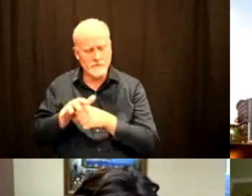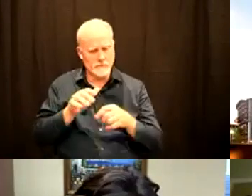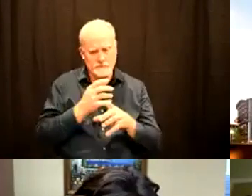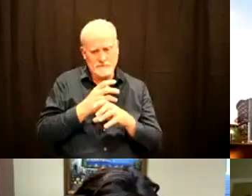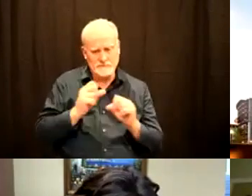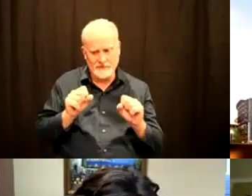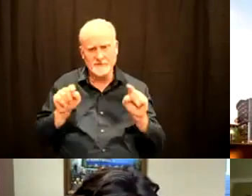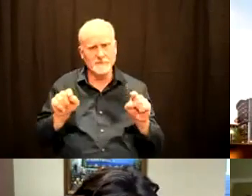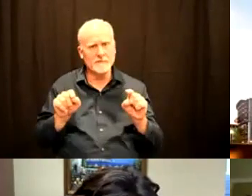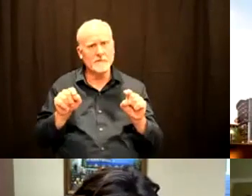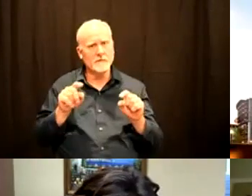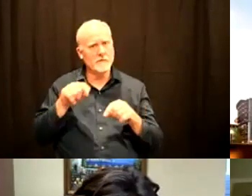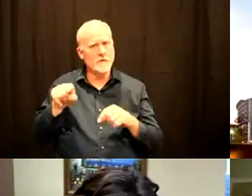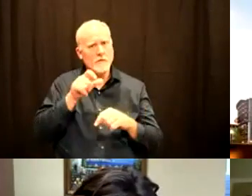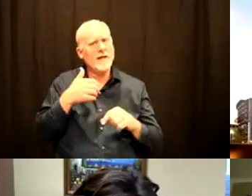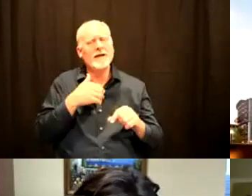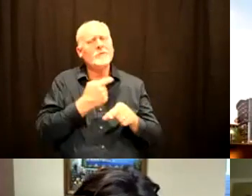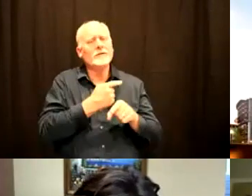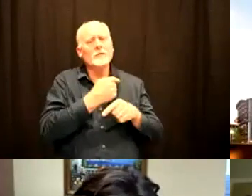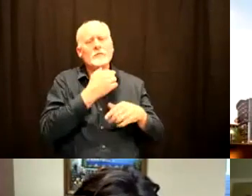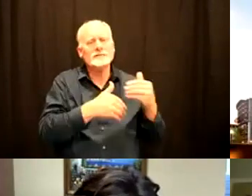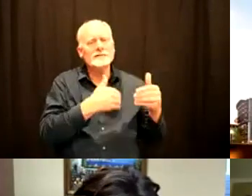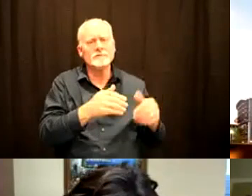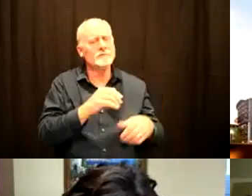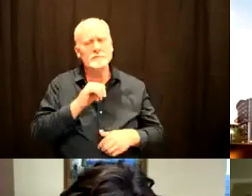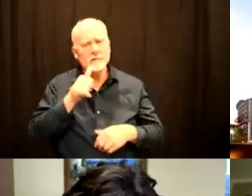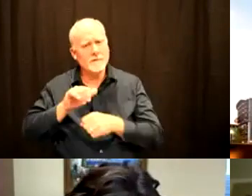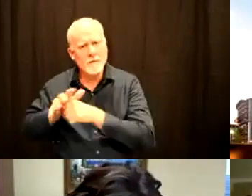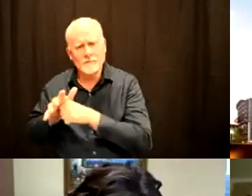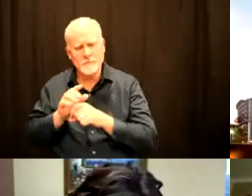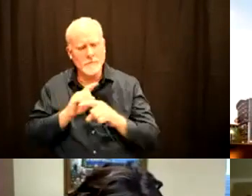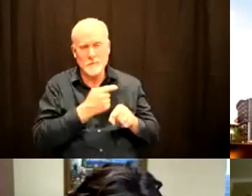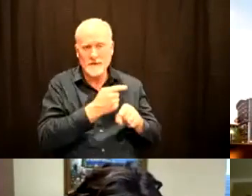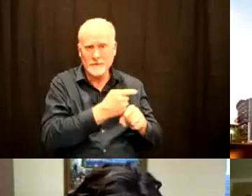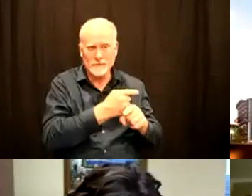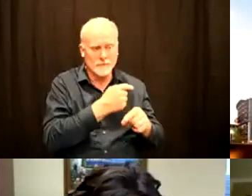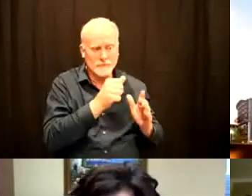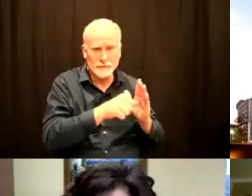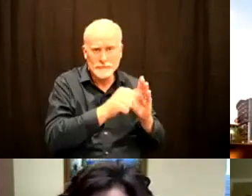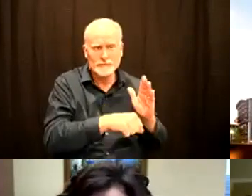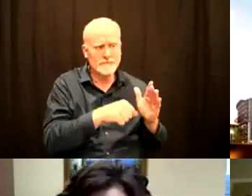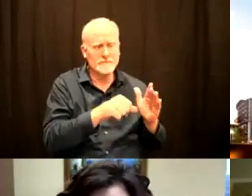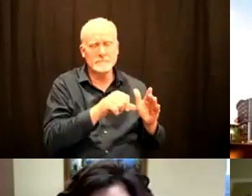those who have procedures that need to be done as well as some protection for our financial health